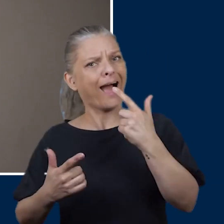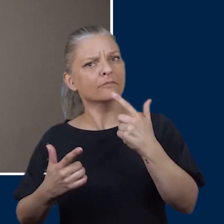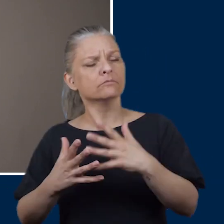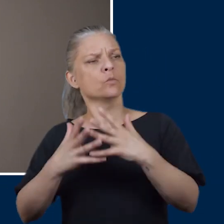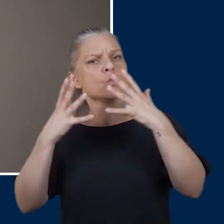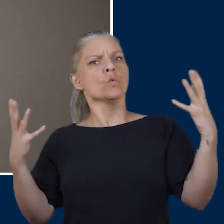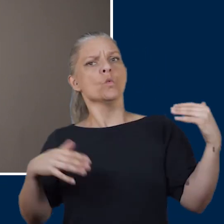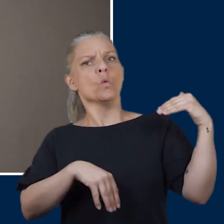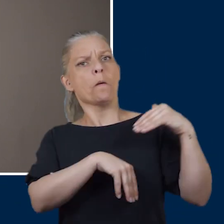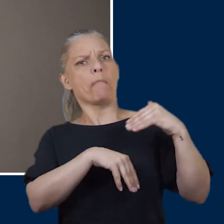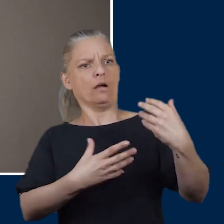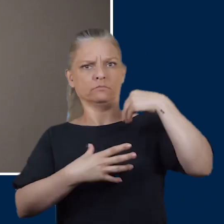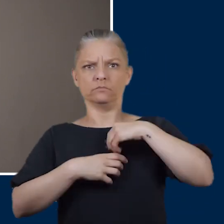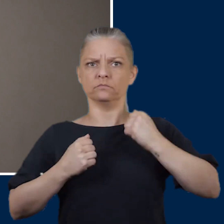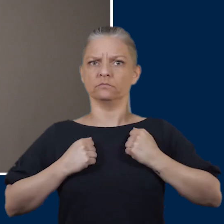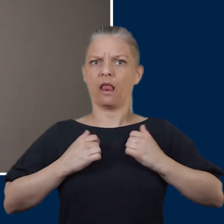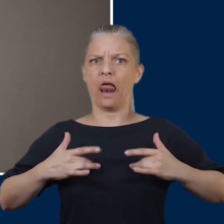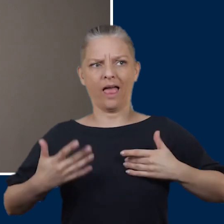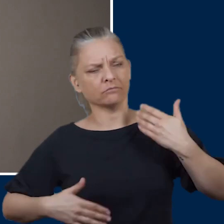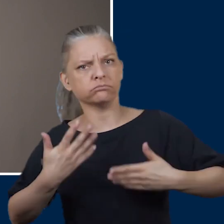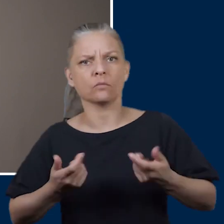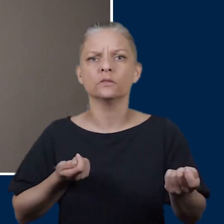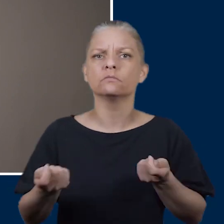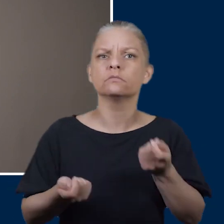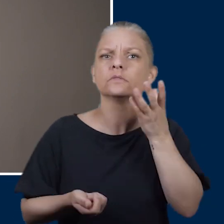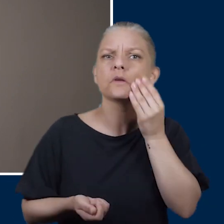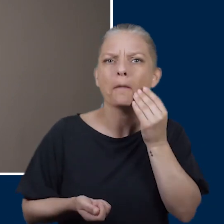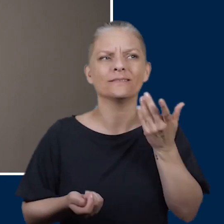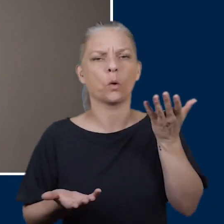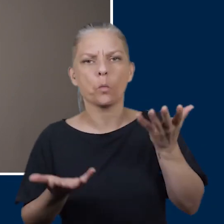your weight and help towards preventing long-term health problems.